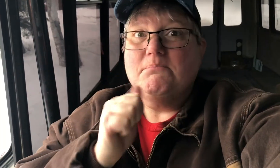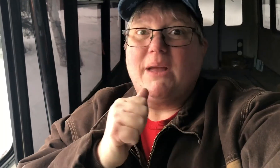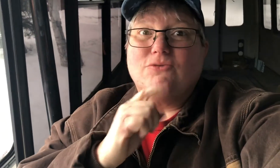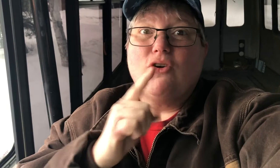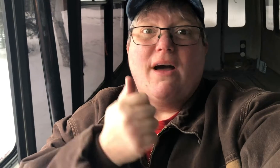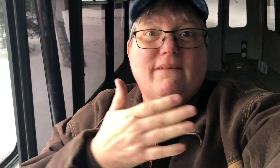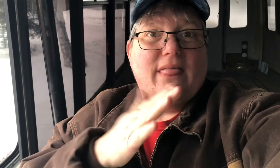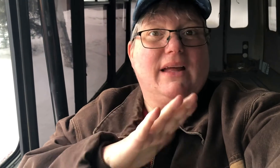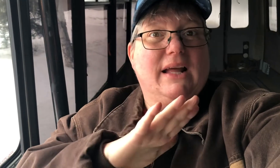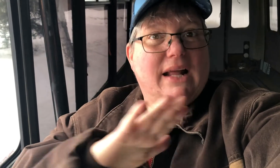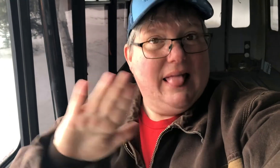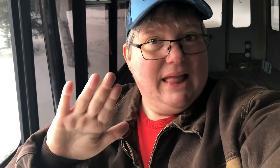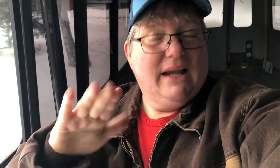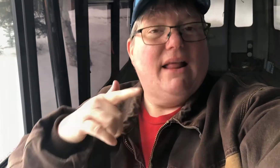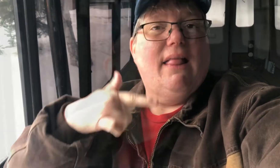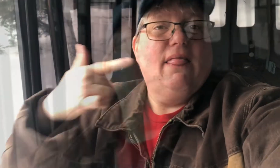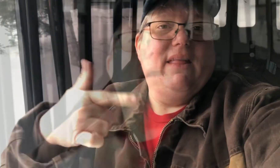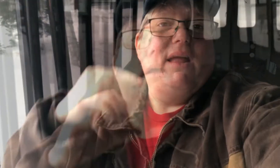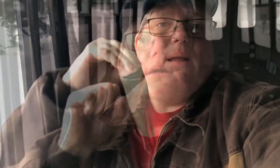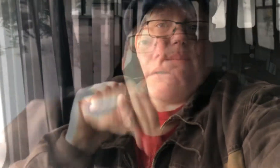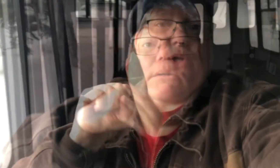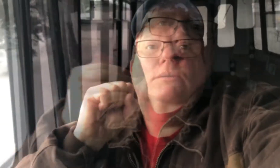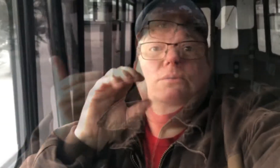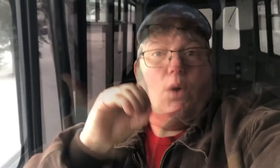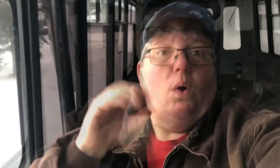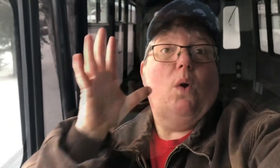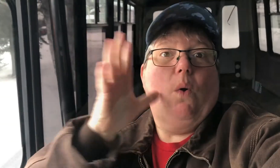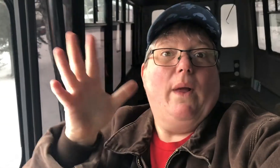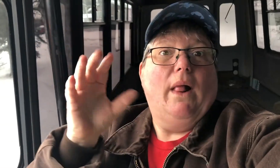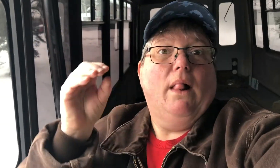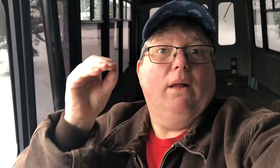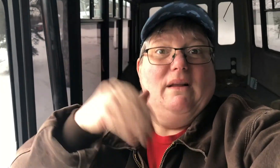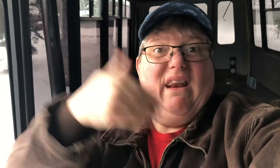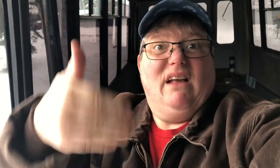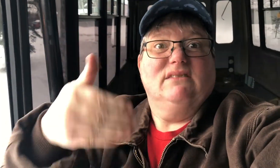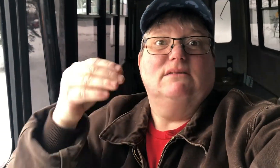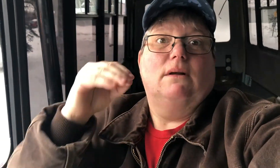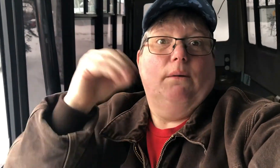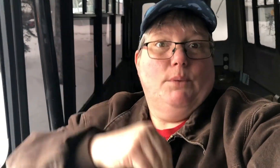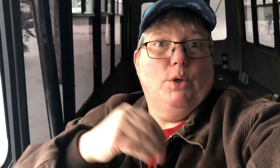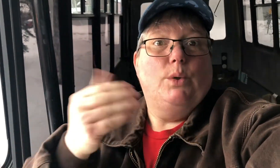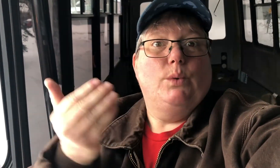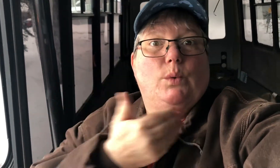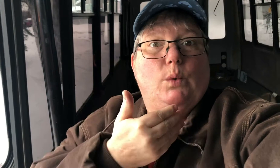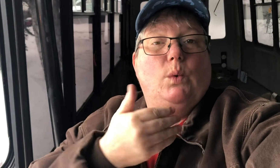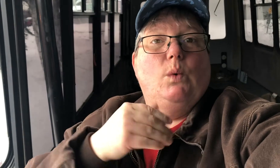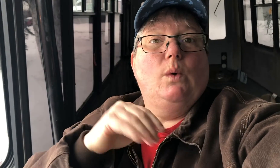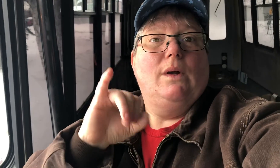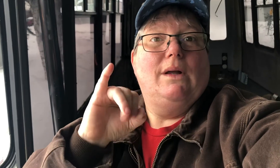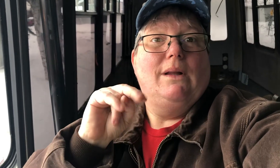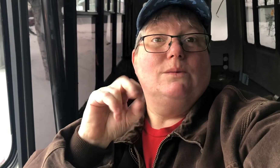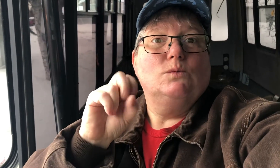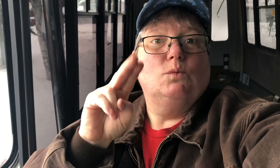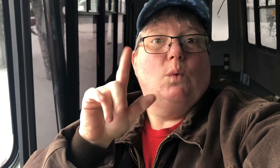everything's clean, and then we'll... well the next will be to put down the new insulation